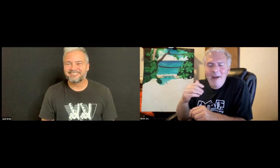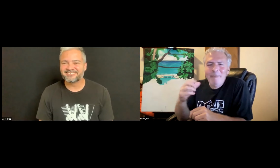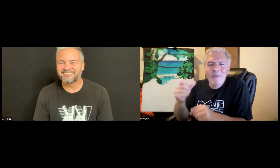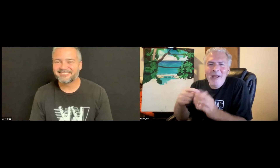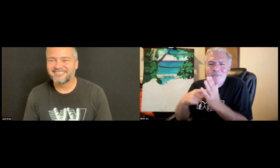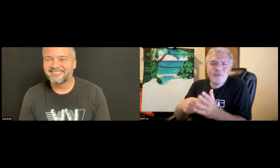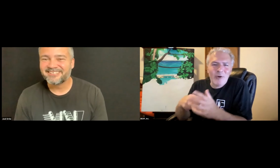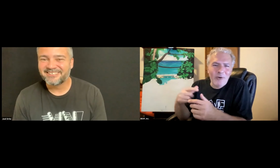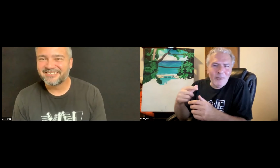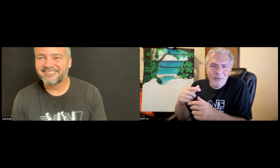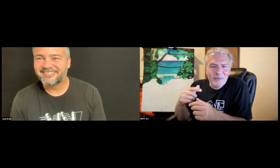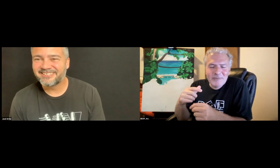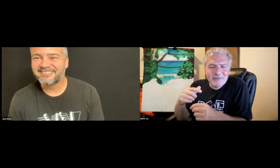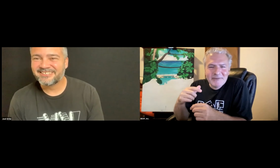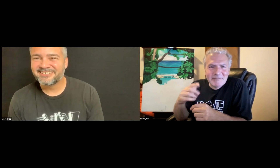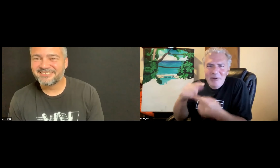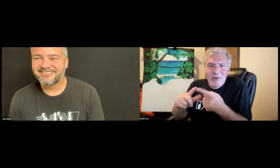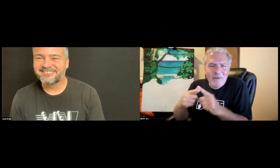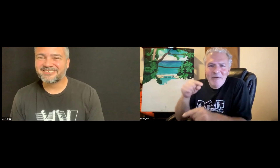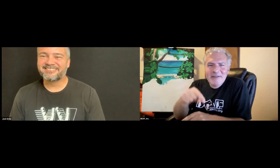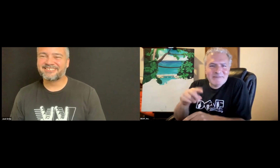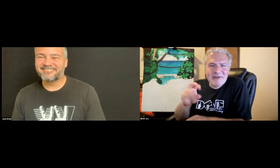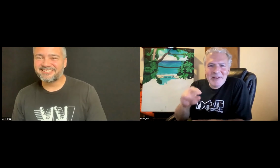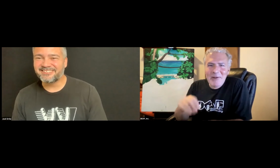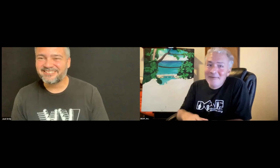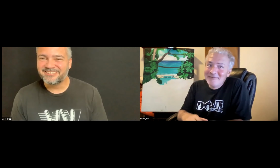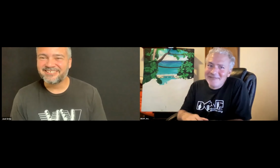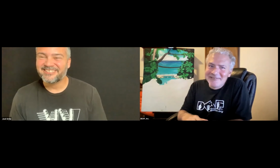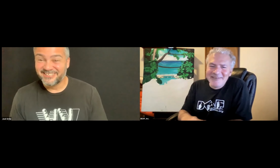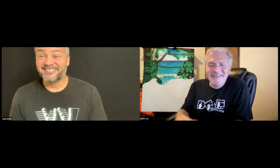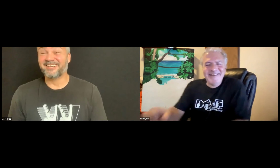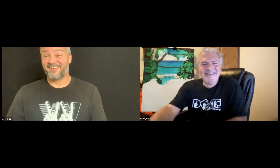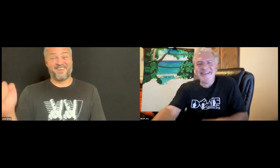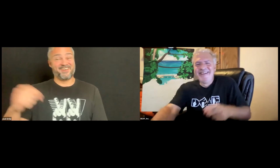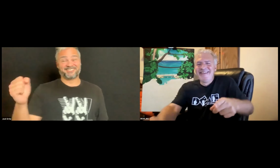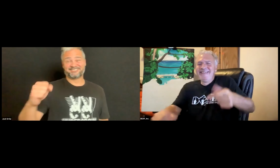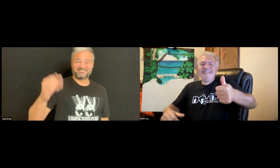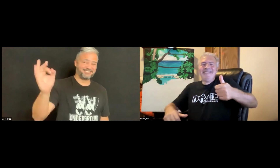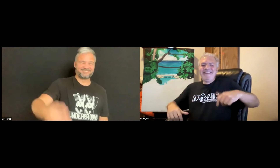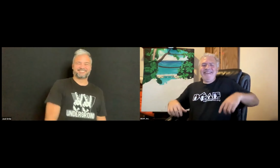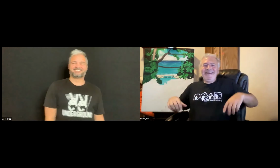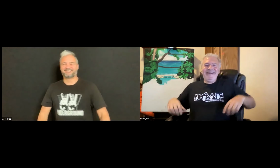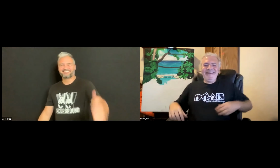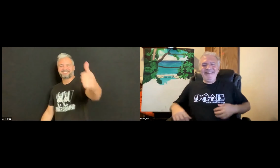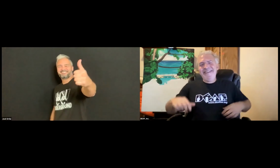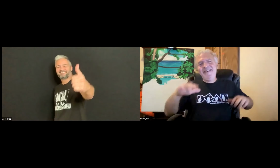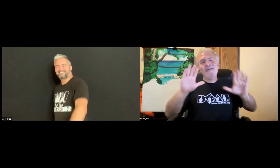What an awesome job! Yeah. I would have to show my girlfriend this video. Definitely, yes!